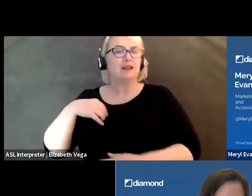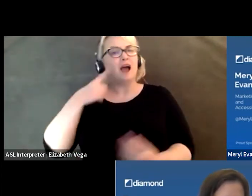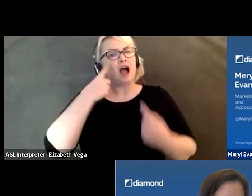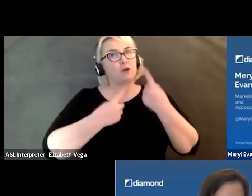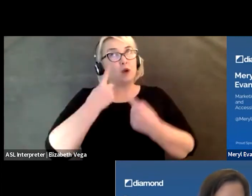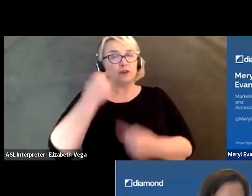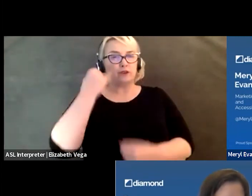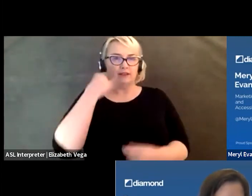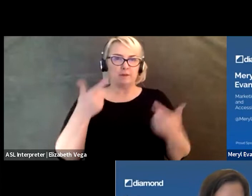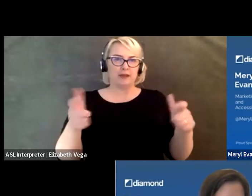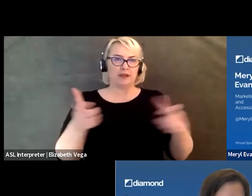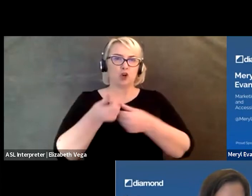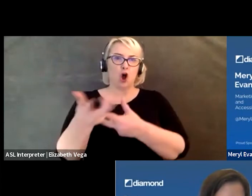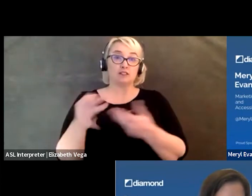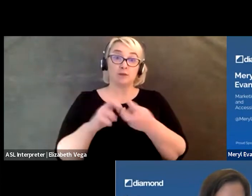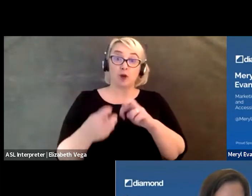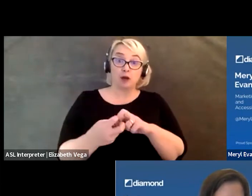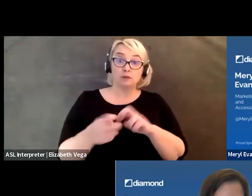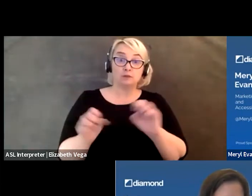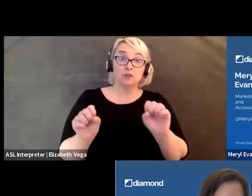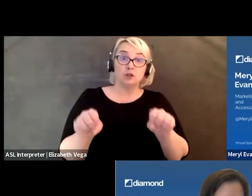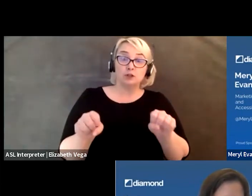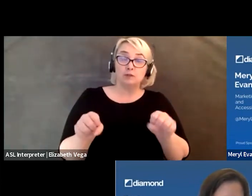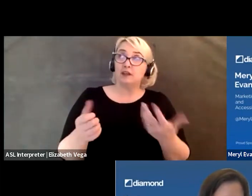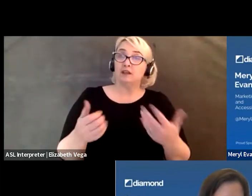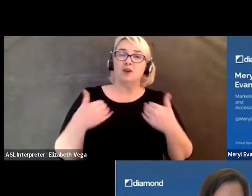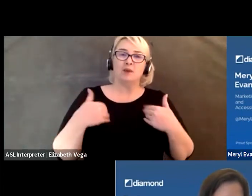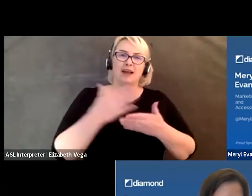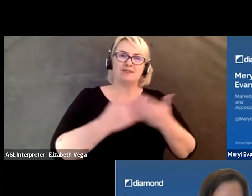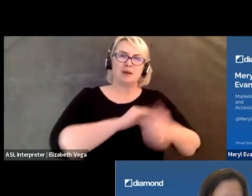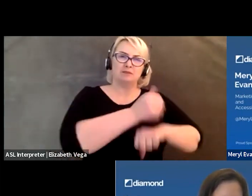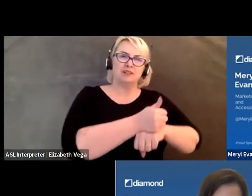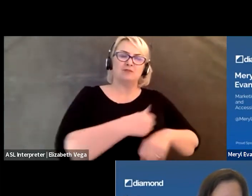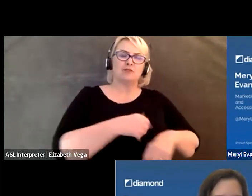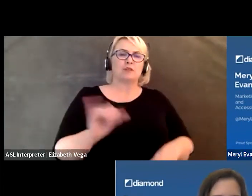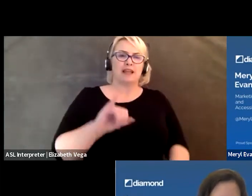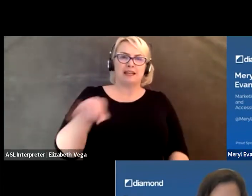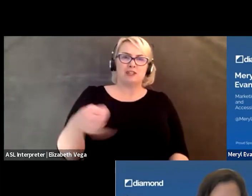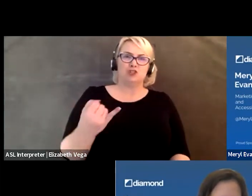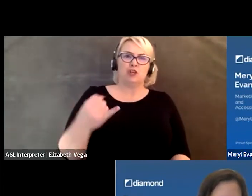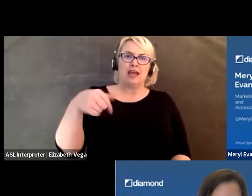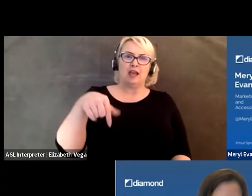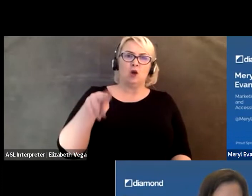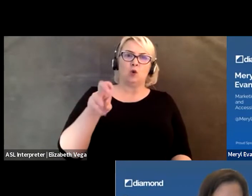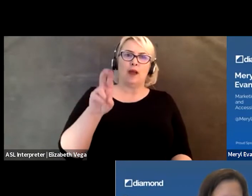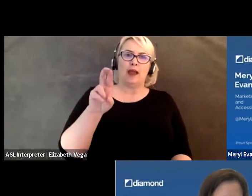that there are frame works like Jay query and others imported into is a